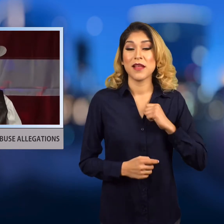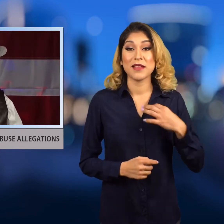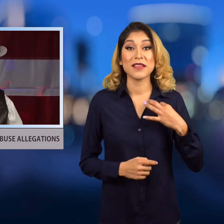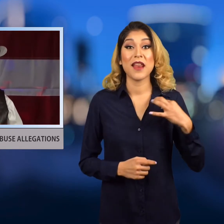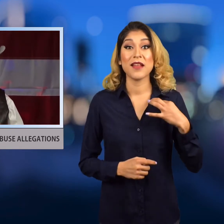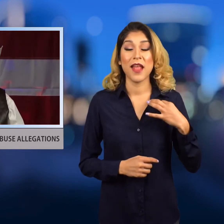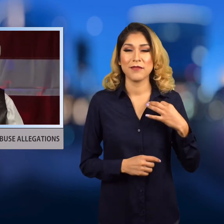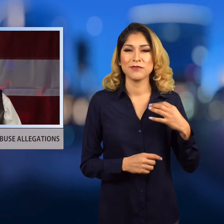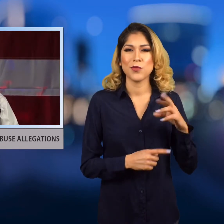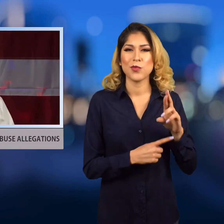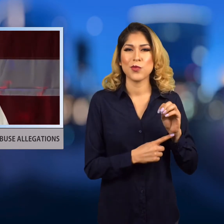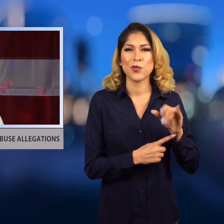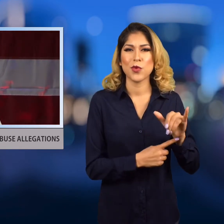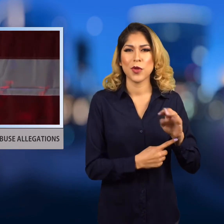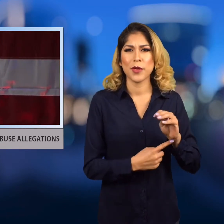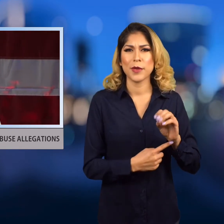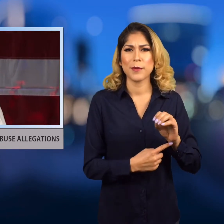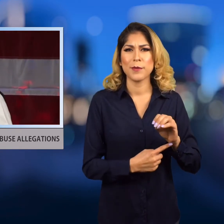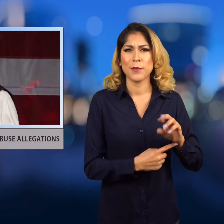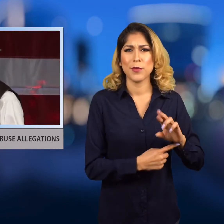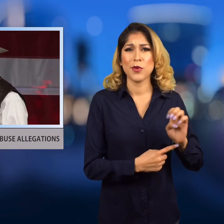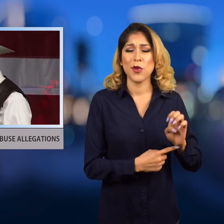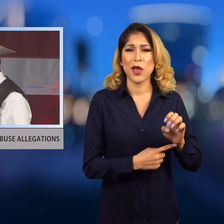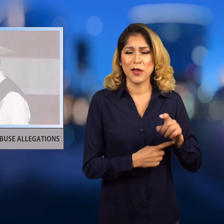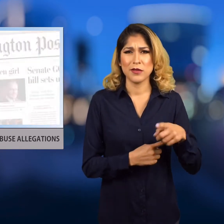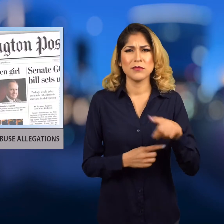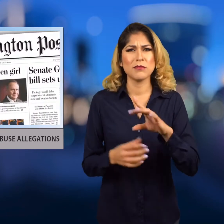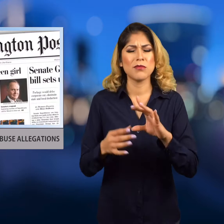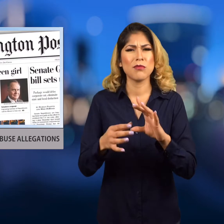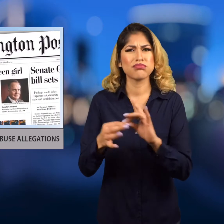Republican Senate candidate Roy Moore continue to send